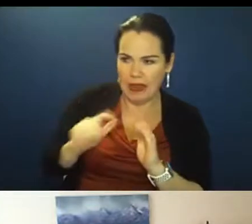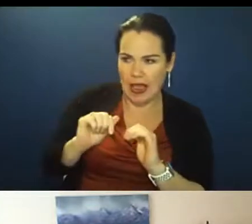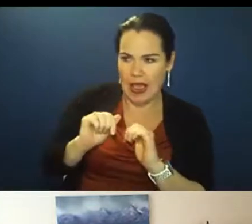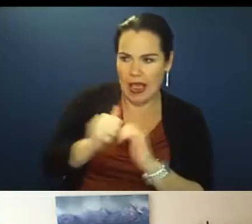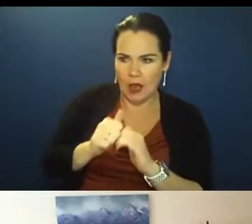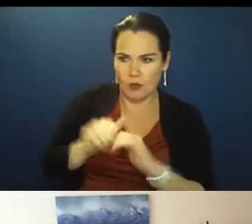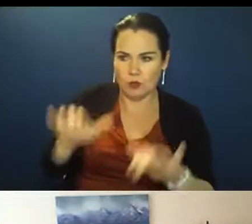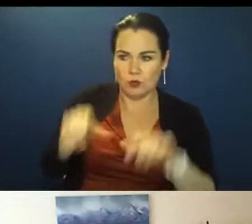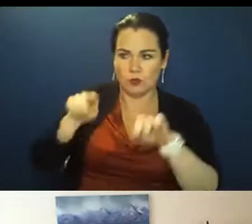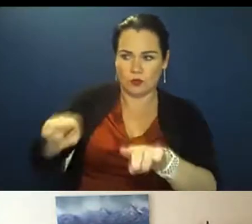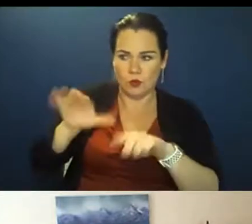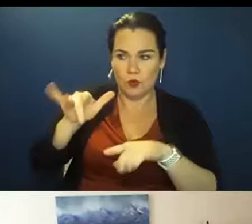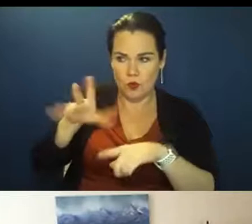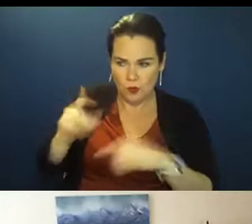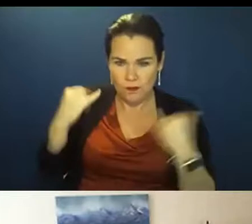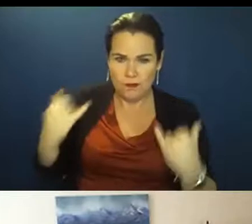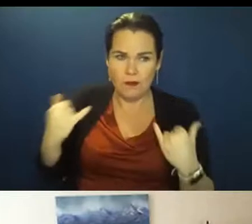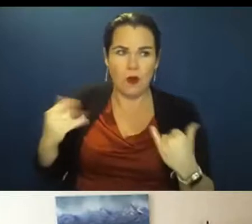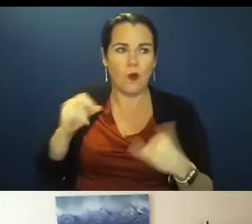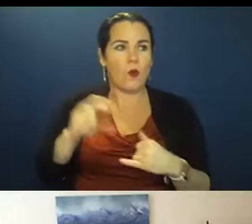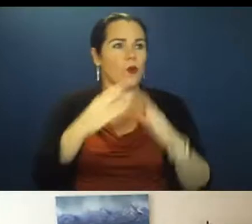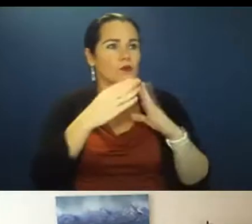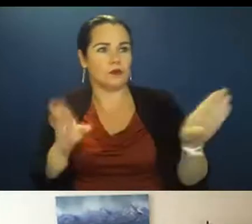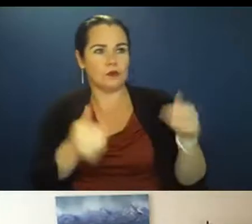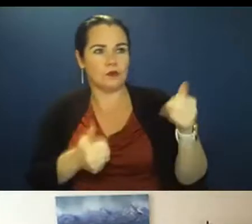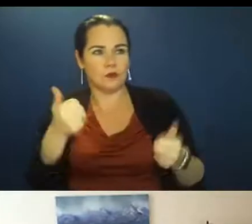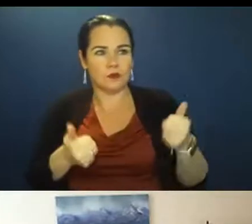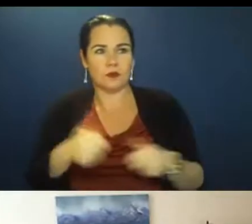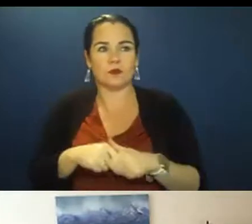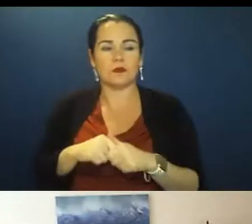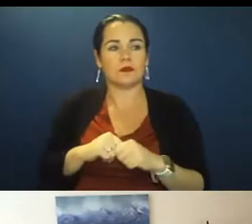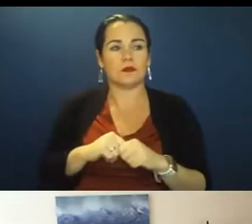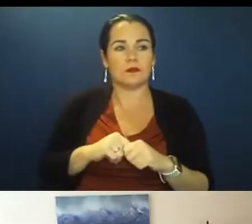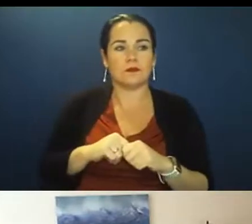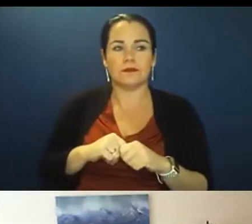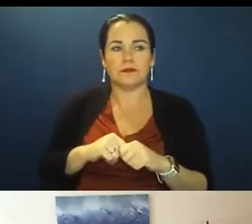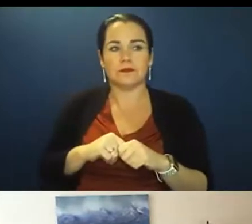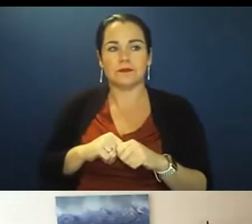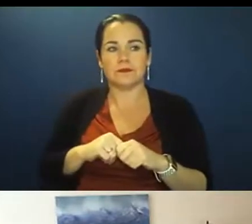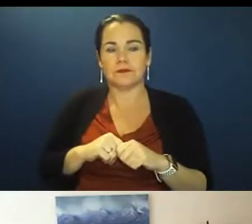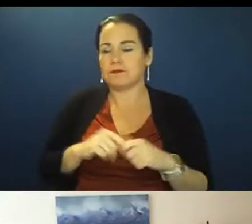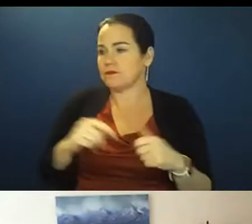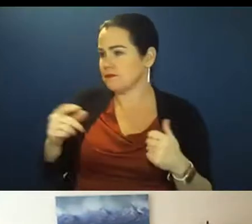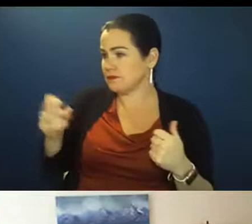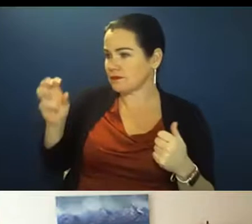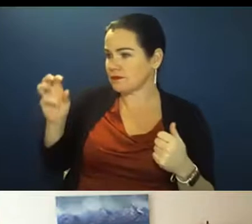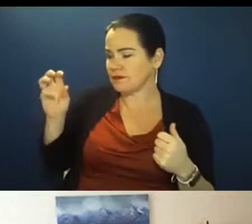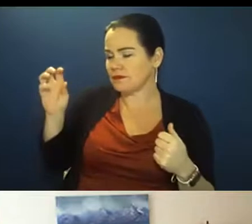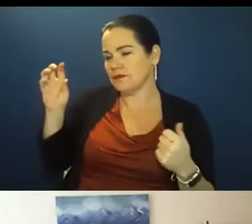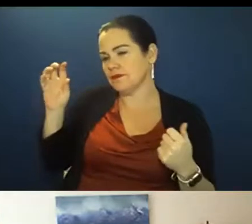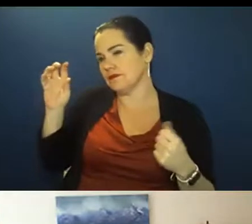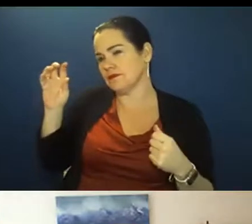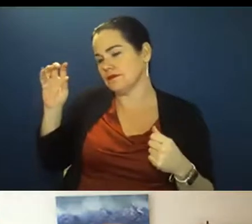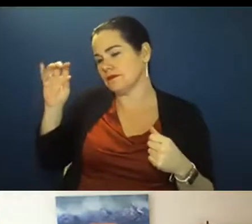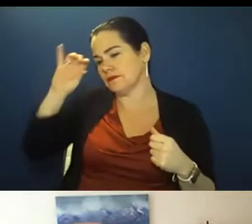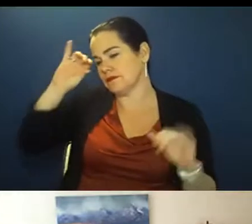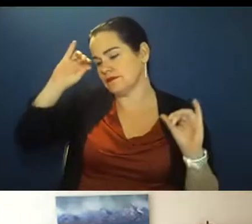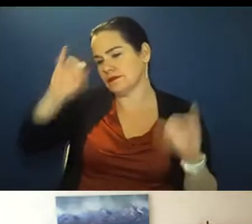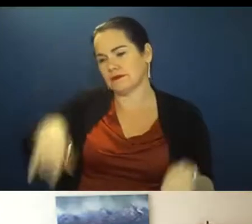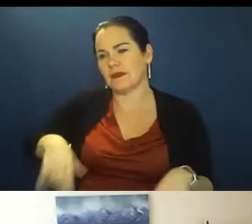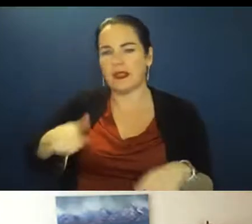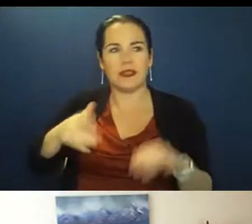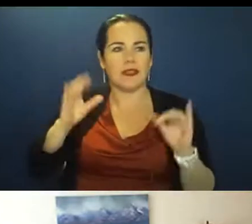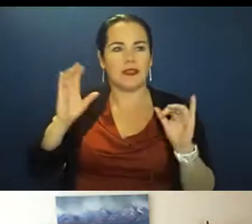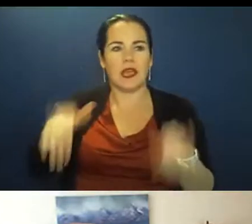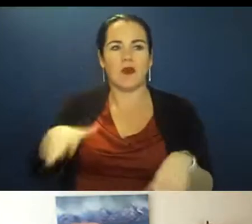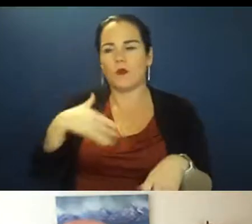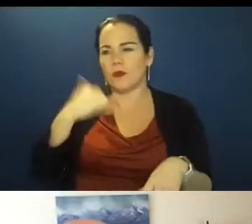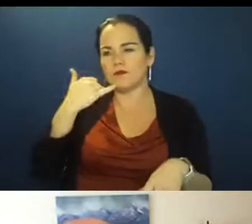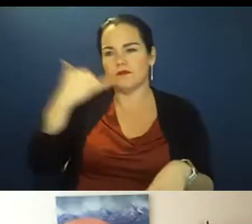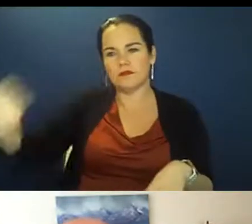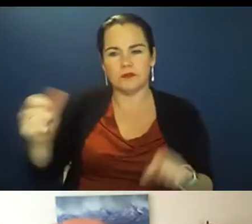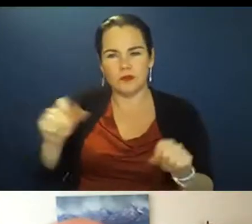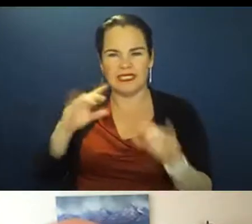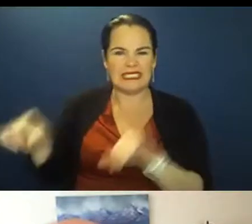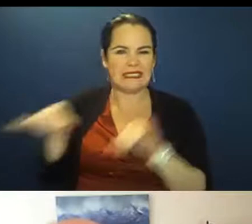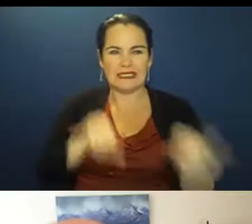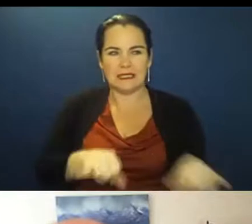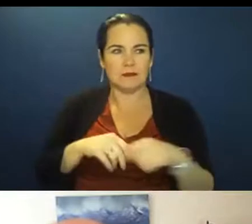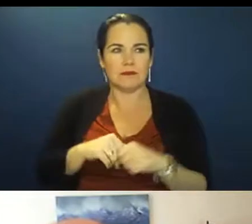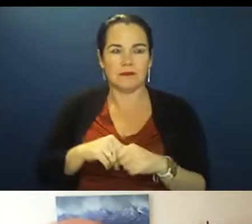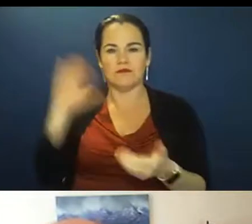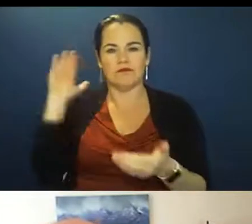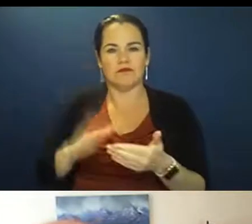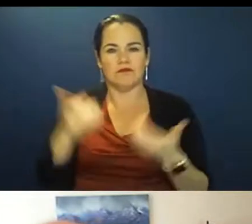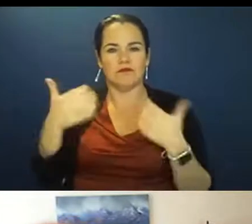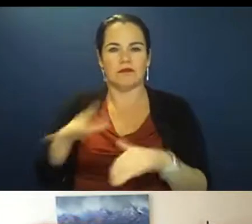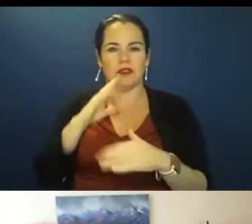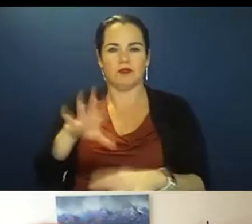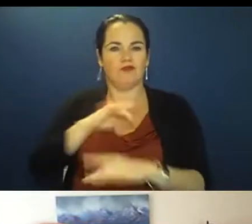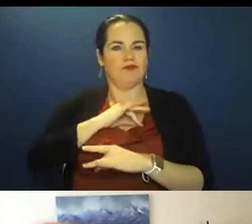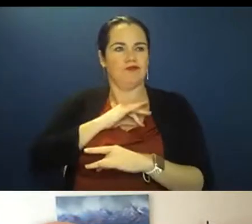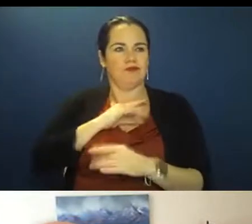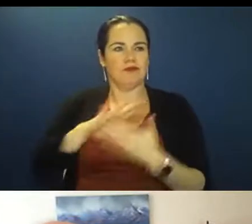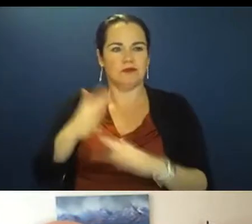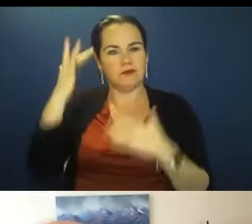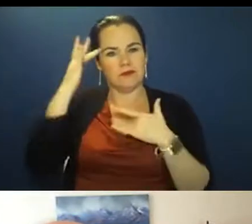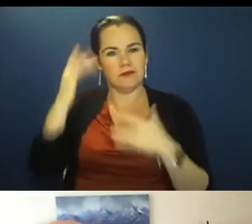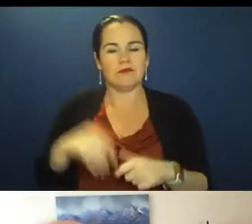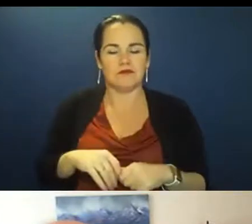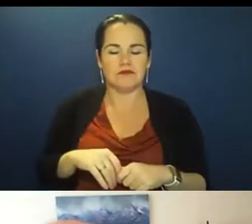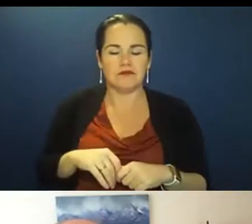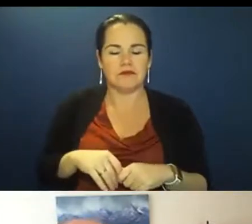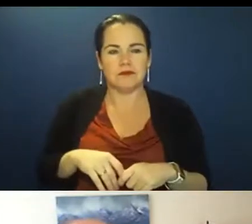They would be contacted in the same manner as our household population, by telephone, to reduce the risk to our interviewers and to the occupants.